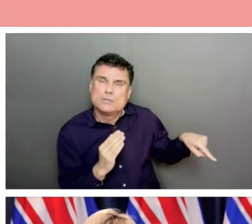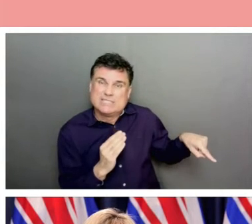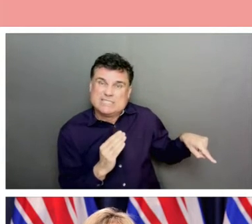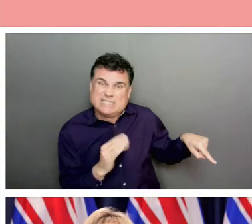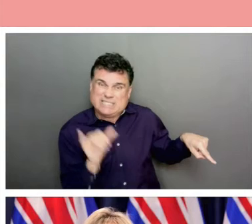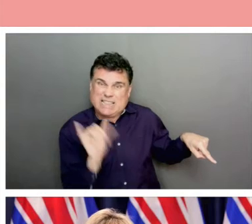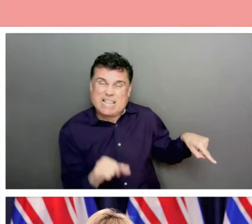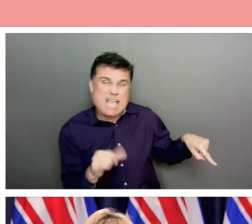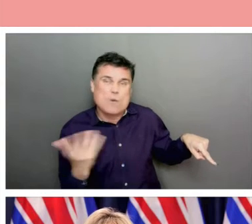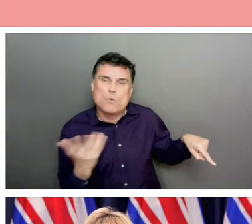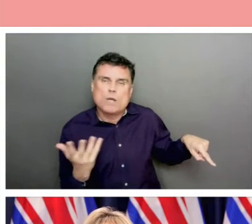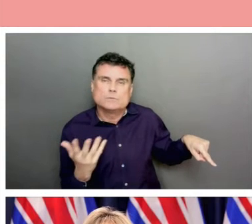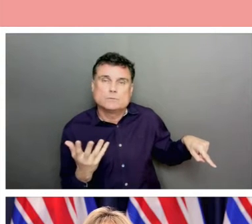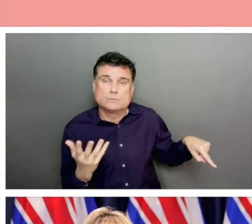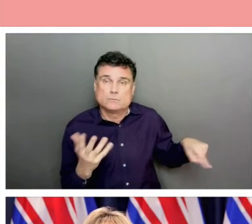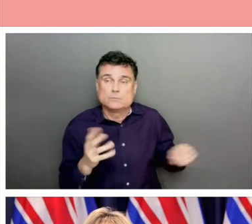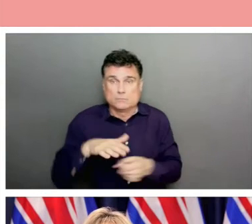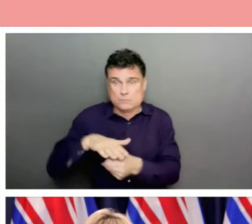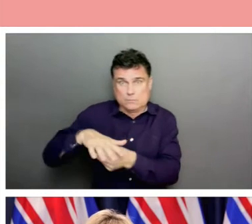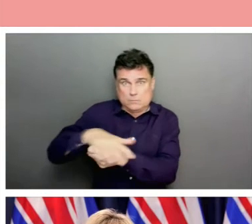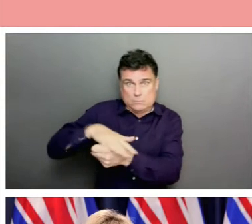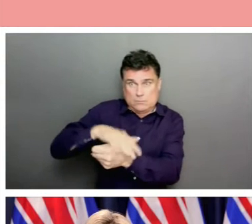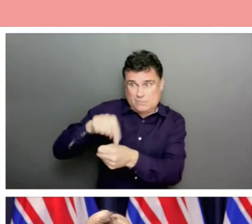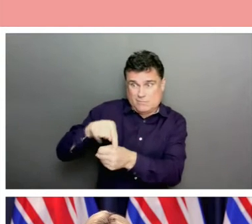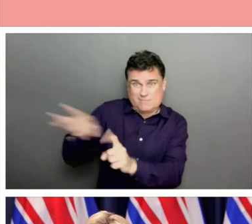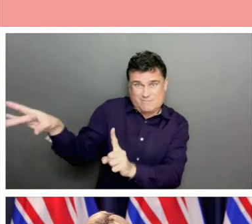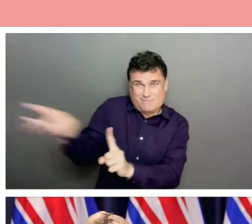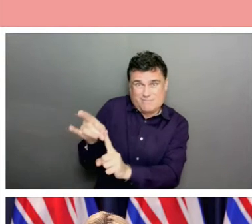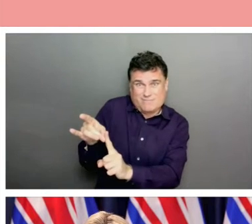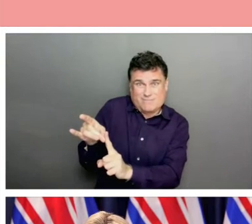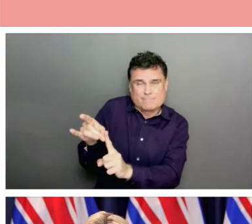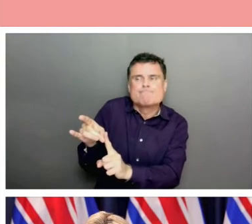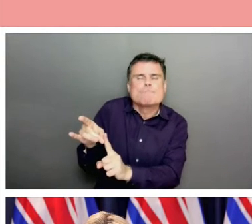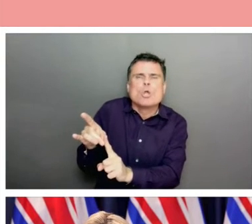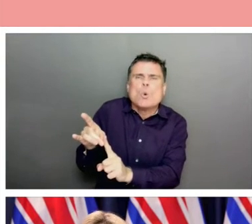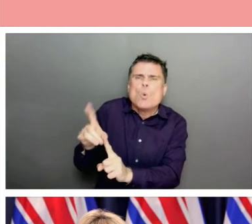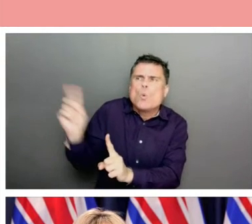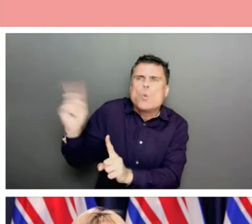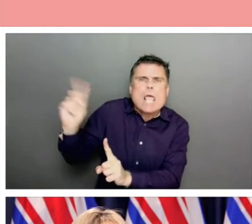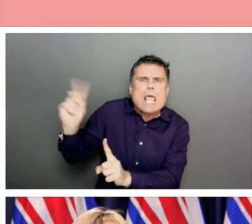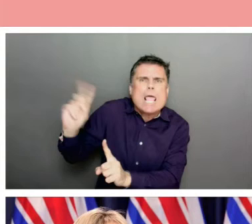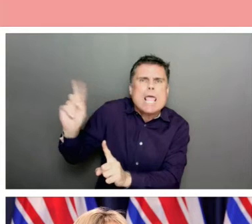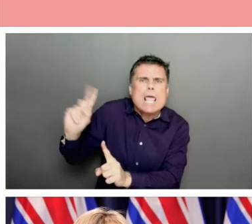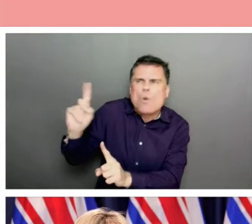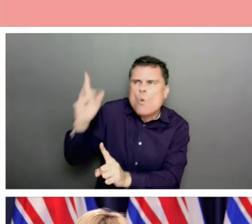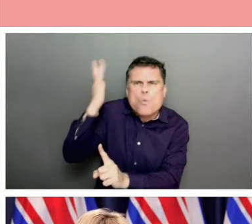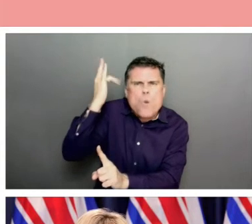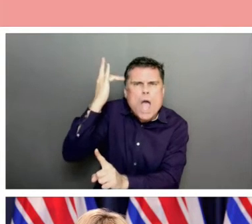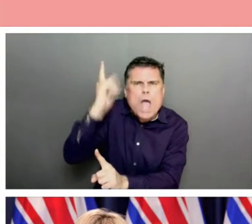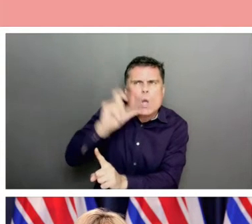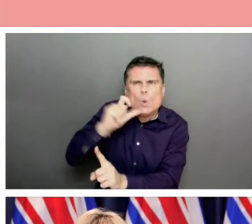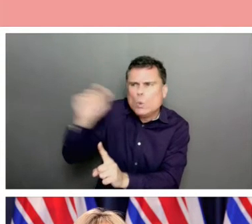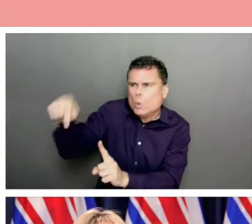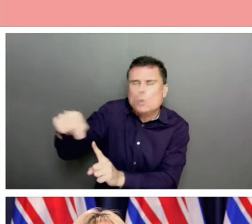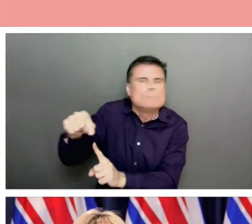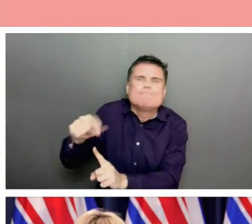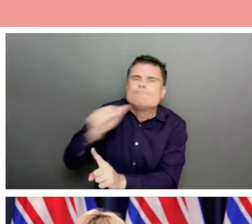weeks through November, in particular, we do manage to get the vast majority -- understand where the vast